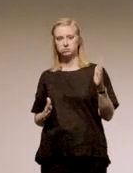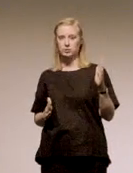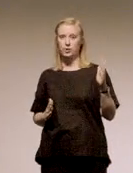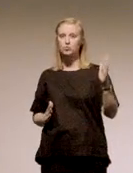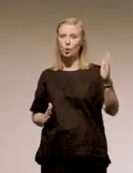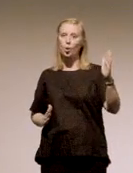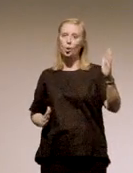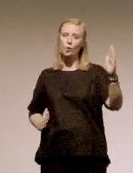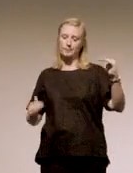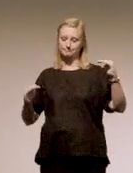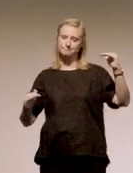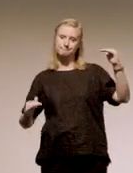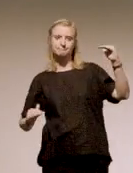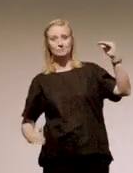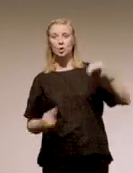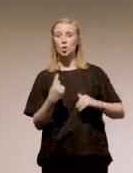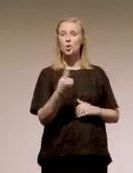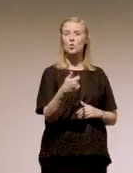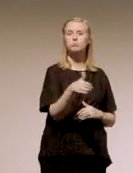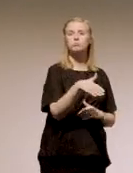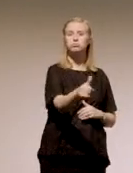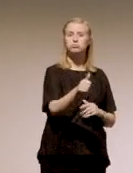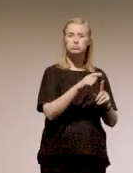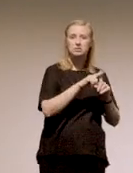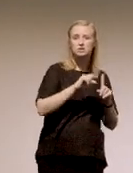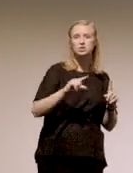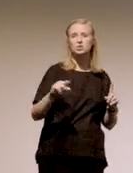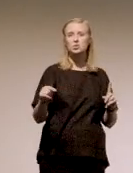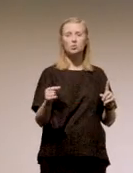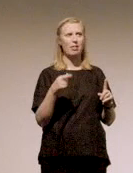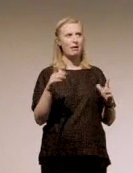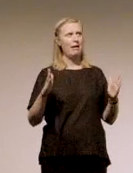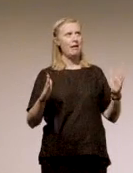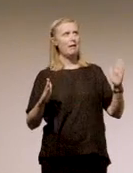flying ahead, moving at pace, wanting more services, wanting more digital things.